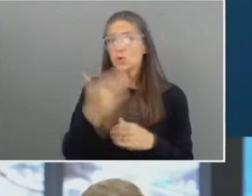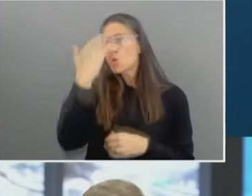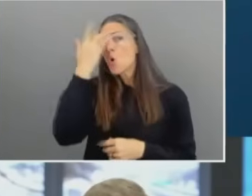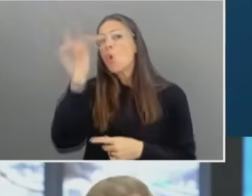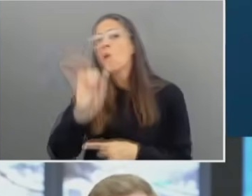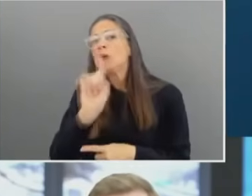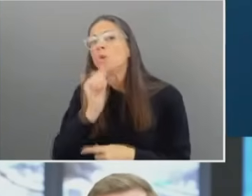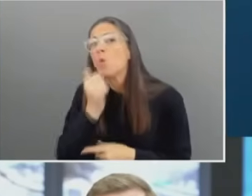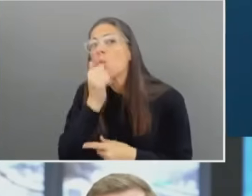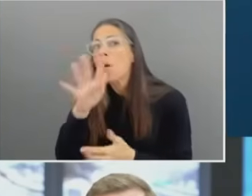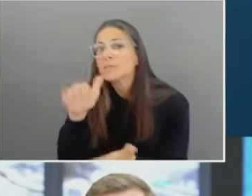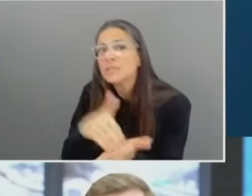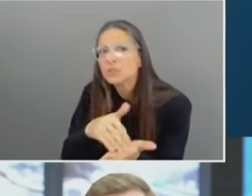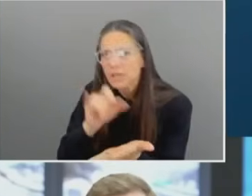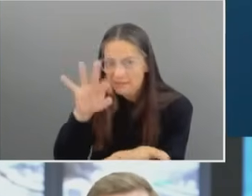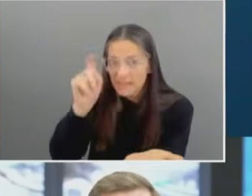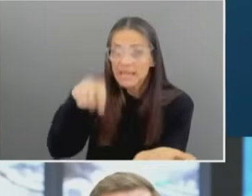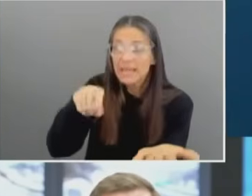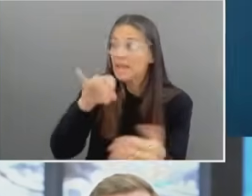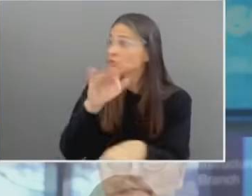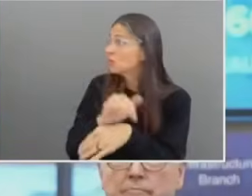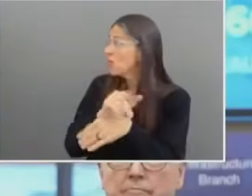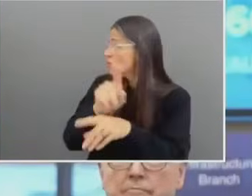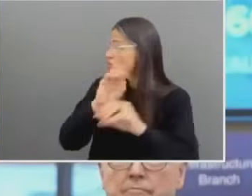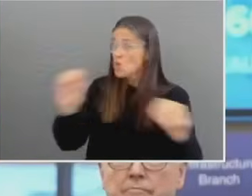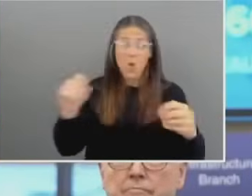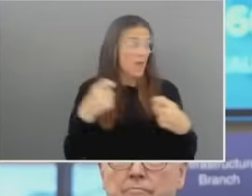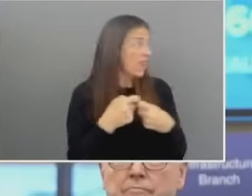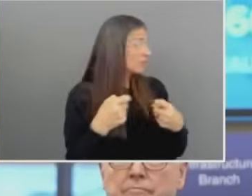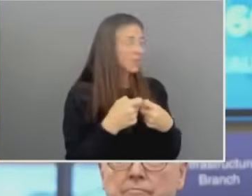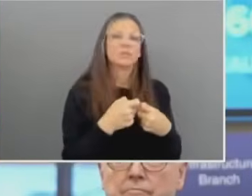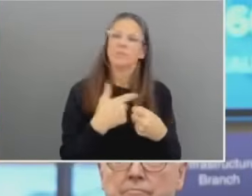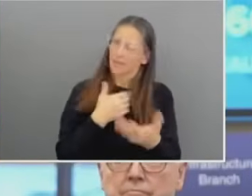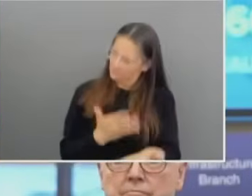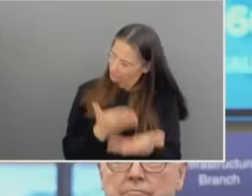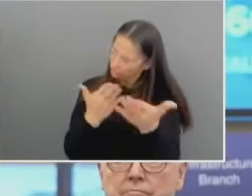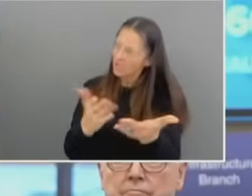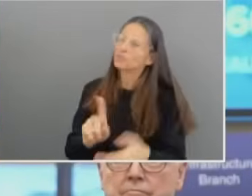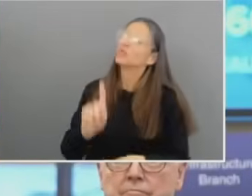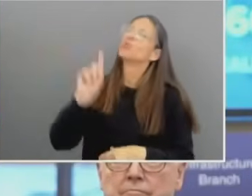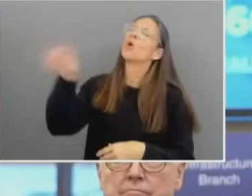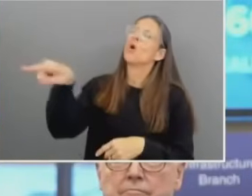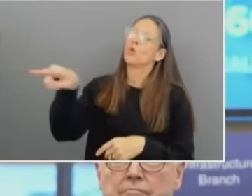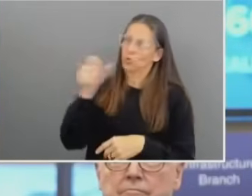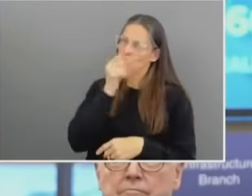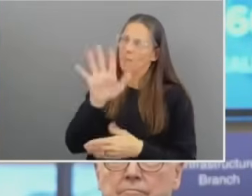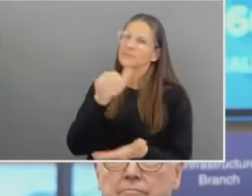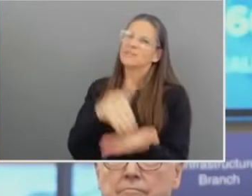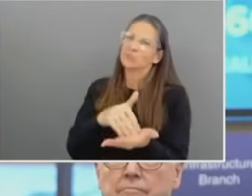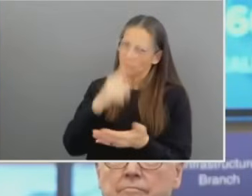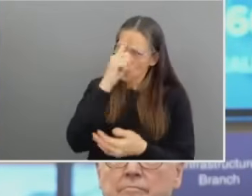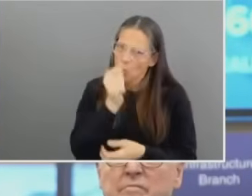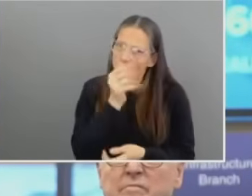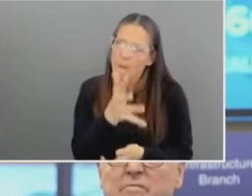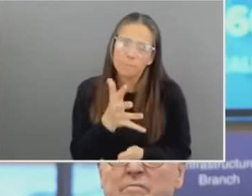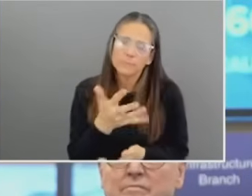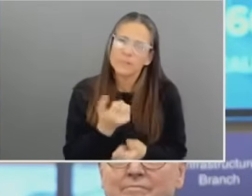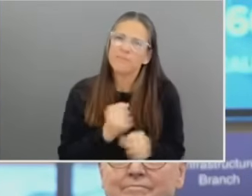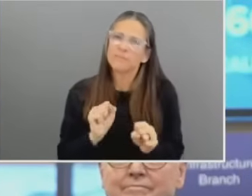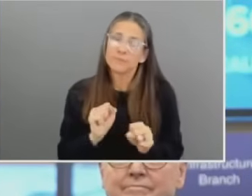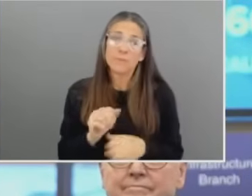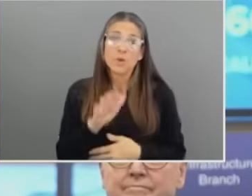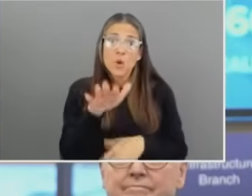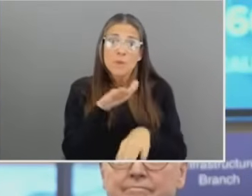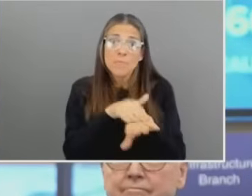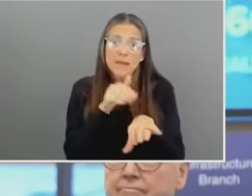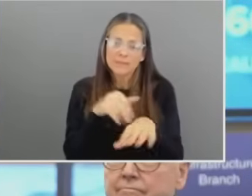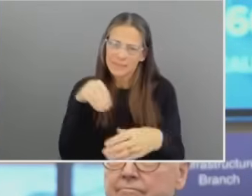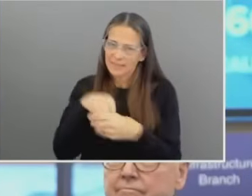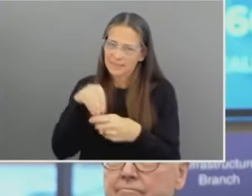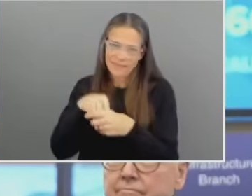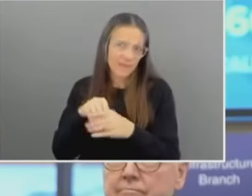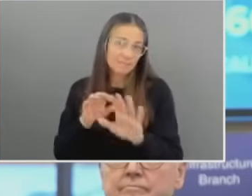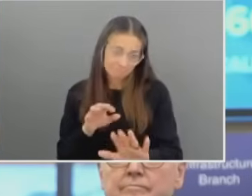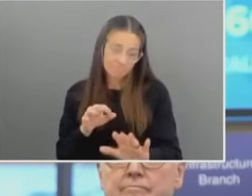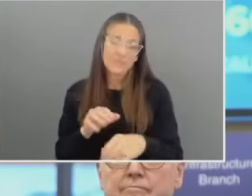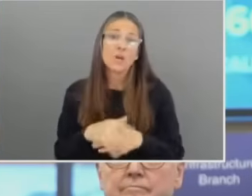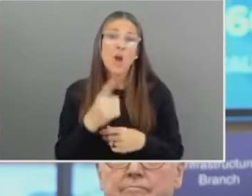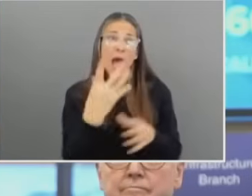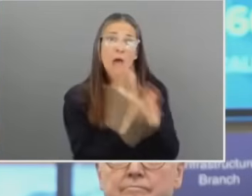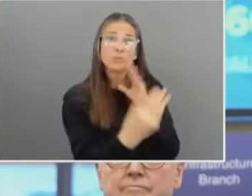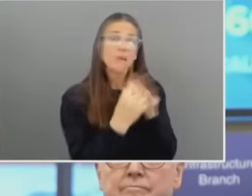KNOW WHERE YOUR LOCAL WARMING CENTER IS AND IF YOU DON’T HAVE POWER WHEN IT’S GETTING CLOSE TONIGHT, I SUGGEST YOU GO THERE AND MAKE SURE THAT YOU HAVE A WARM NIGHT TONIGHT.